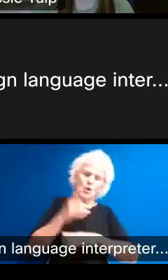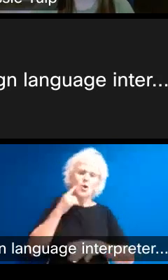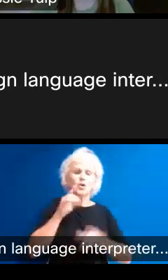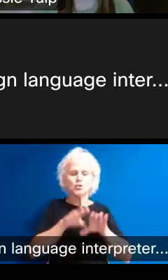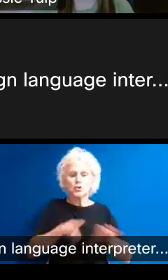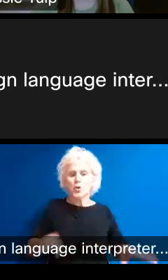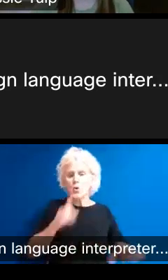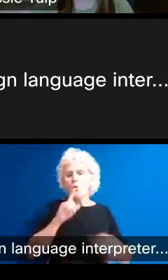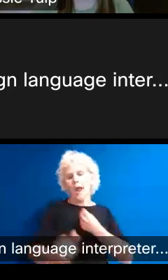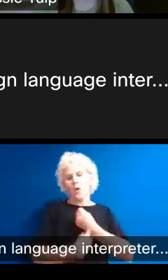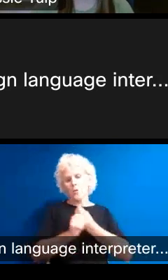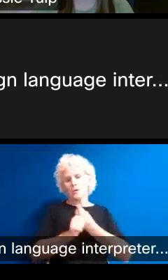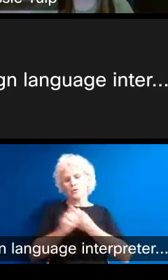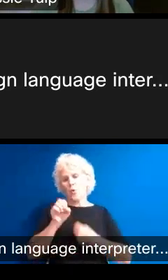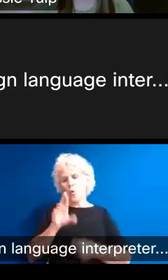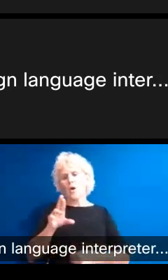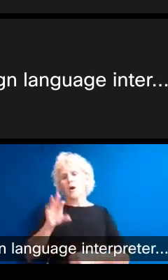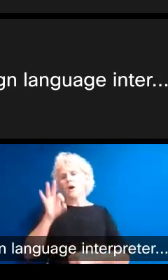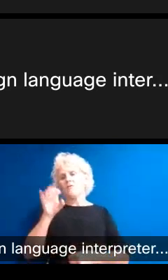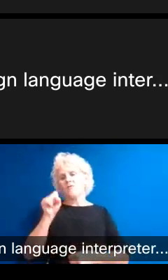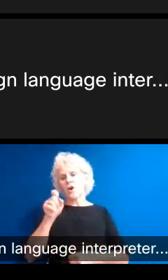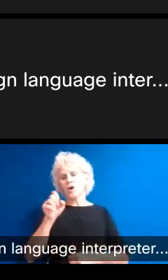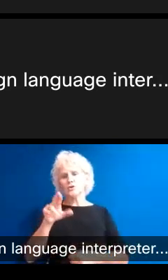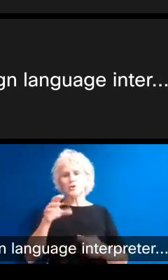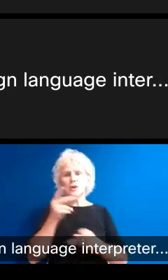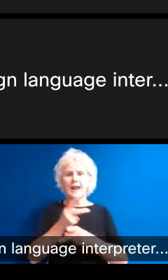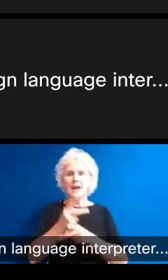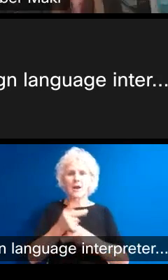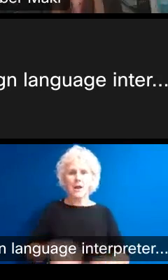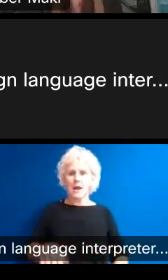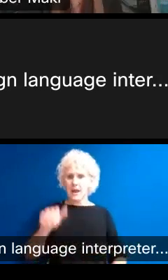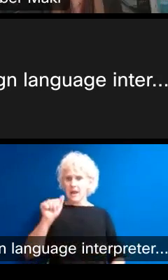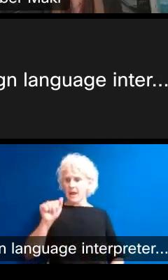[Amber] Thanks, Cassie. This is Amber Maki. I work in the Disability Services Division on the